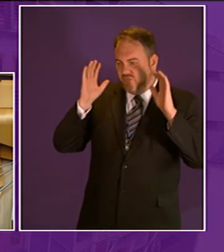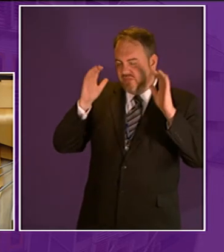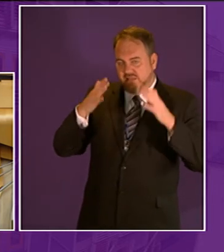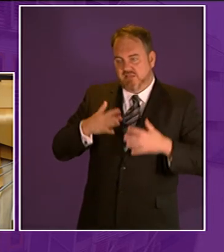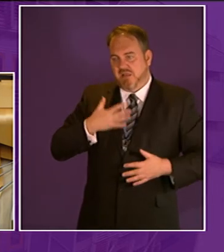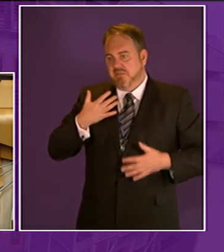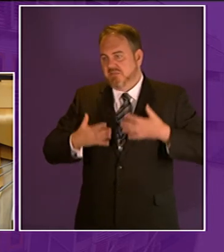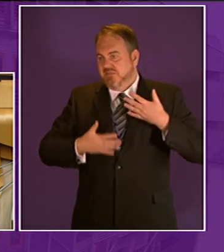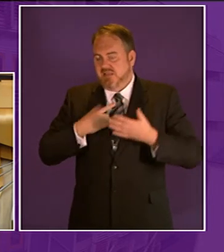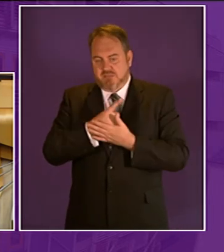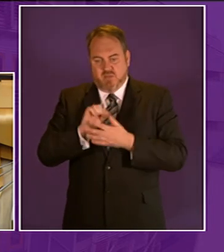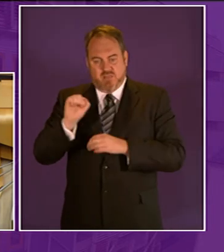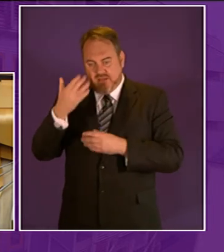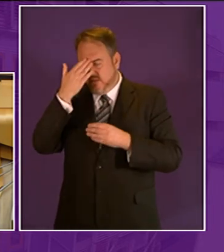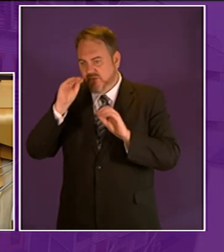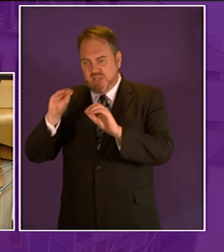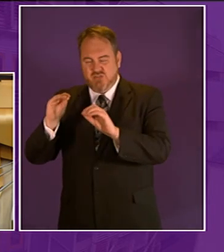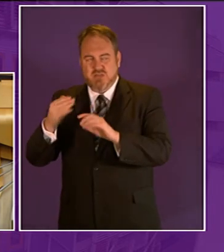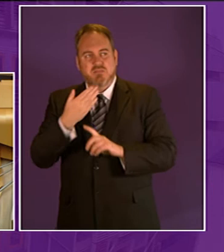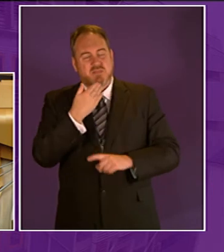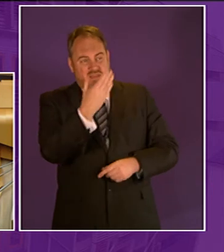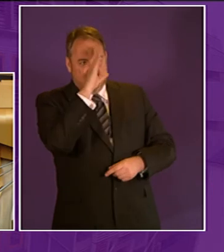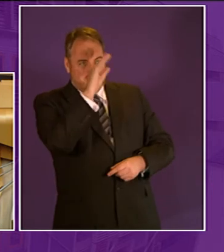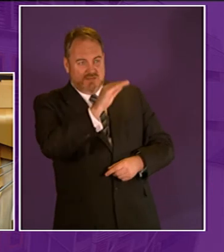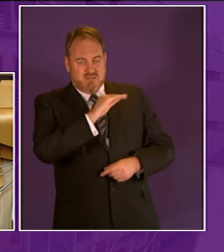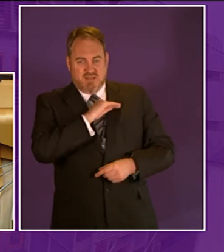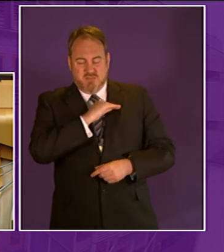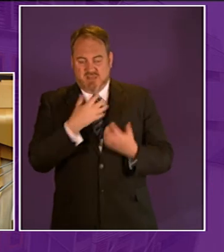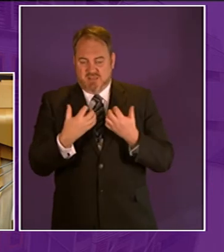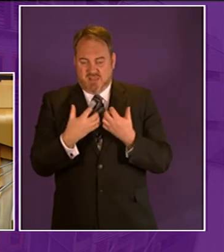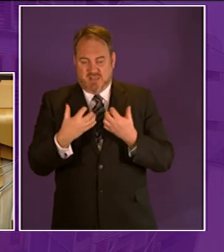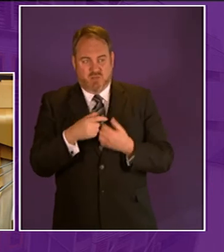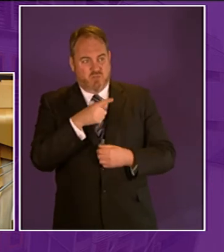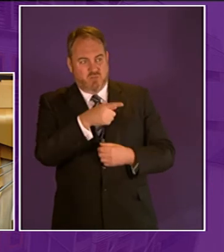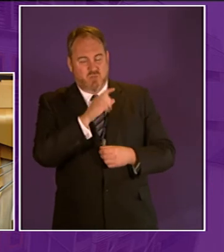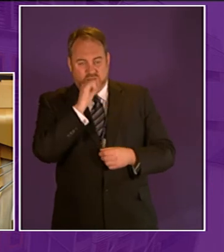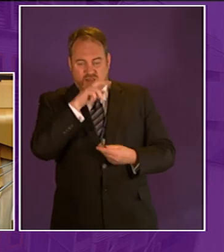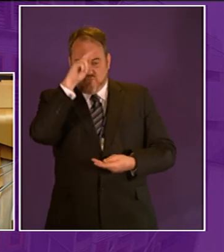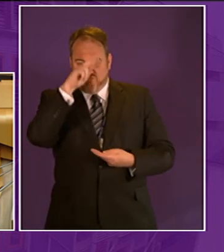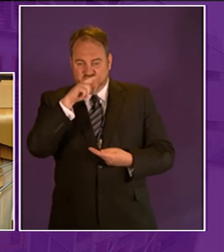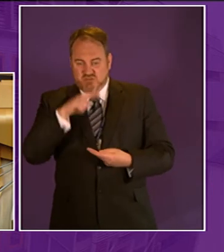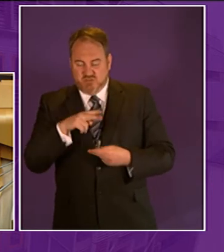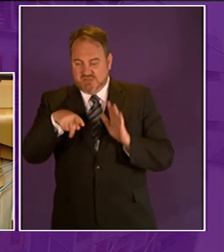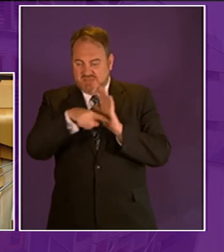How will the colleges mitigate that detrimental impact?